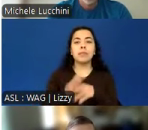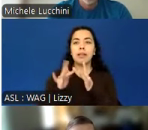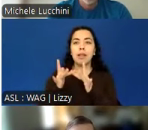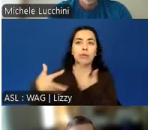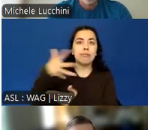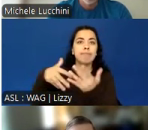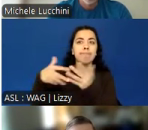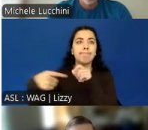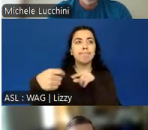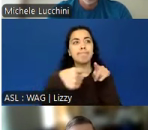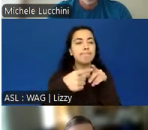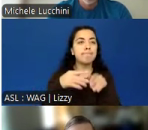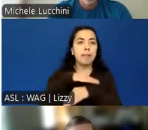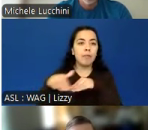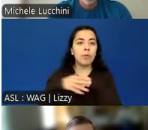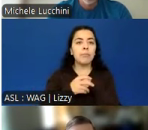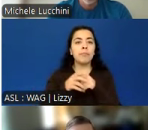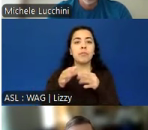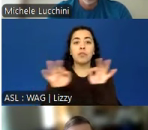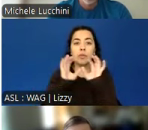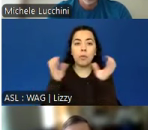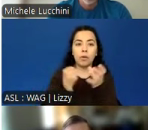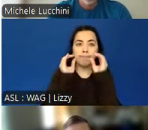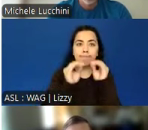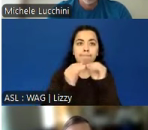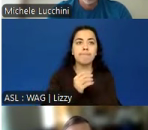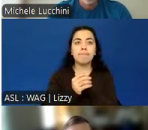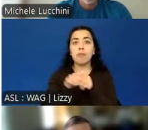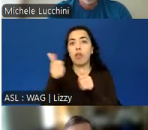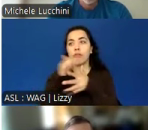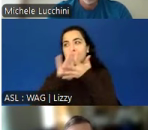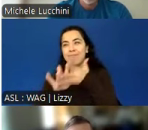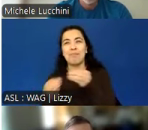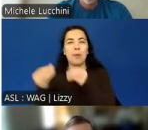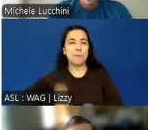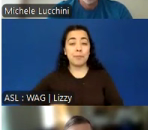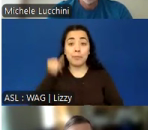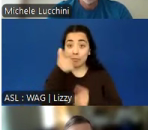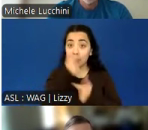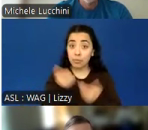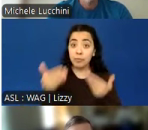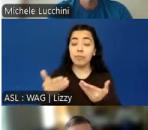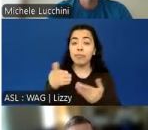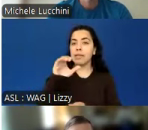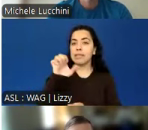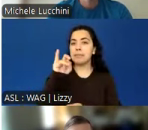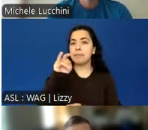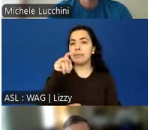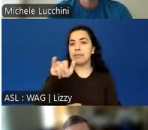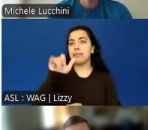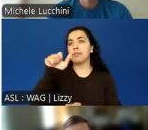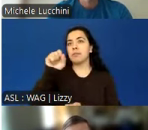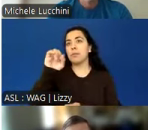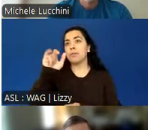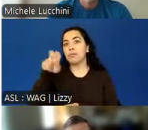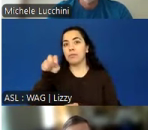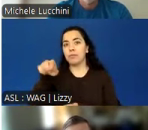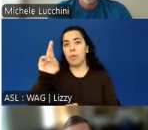And anyone who is interested can sign up at accessibilityassociation.org or email